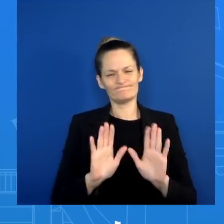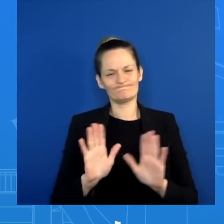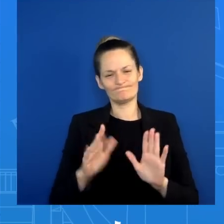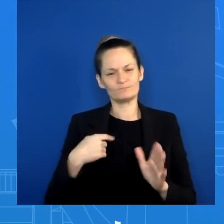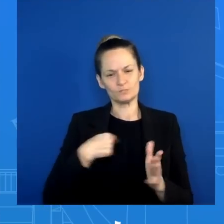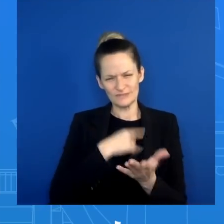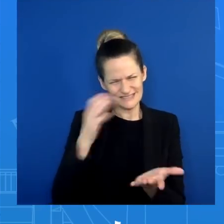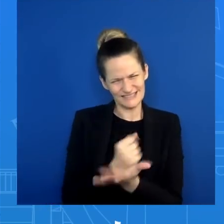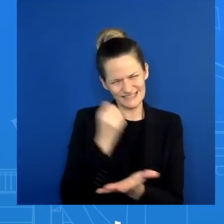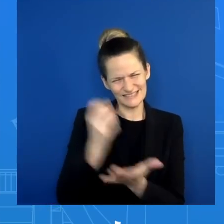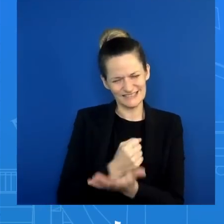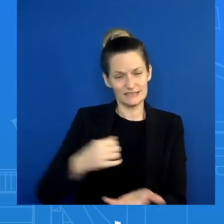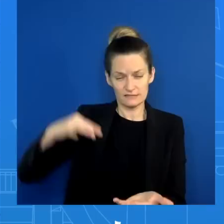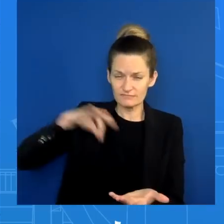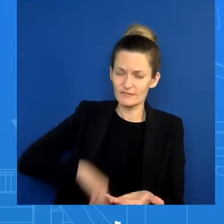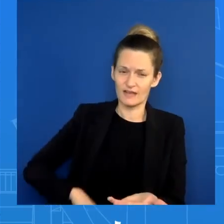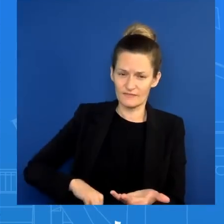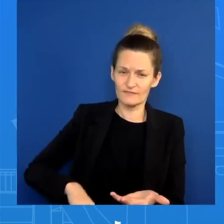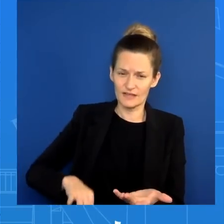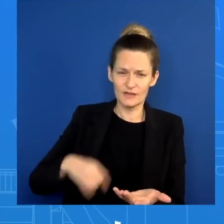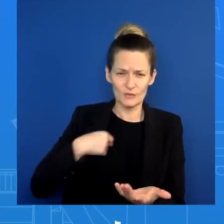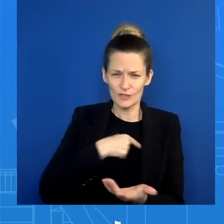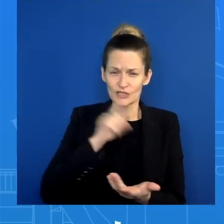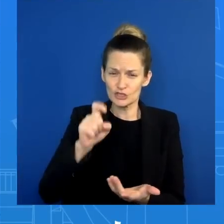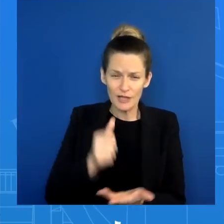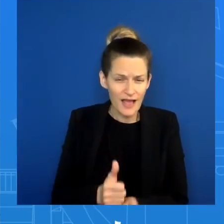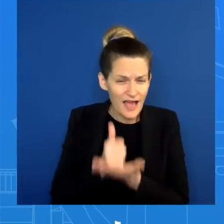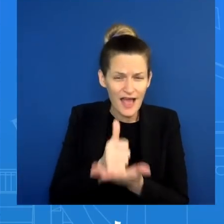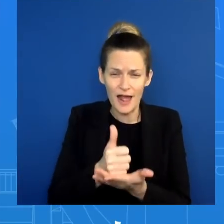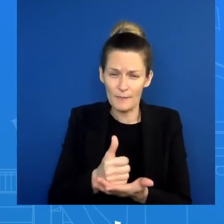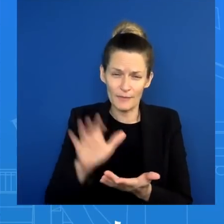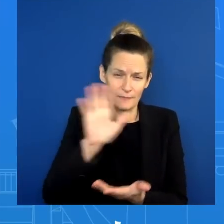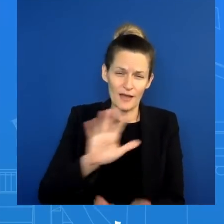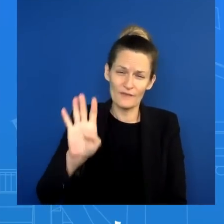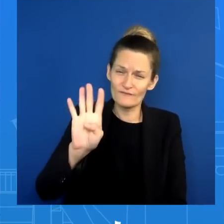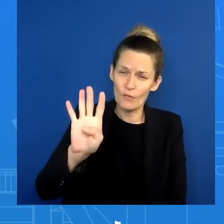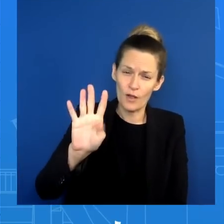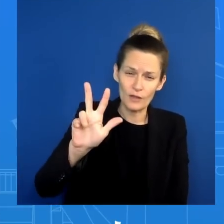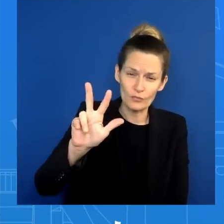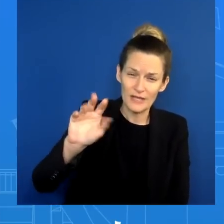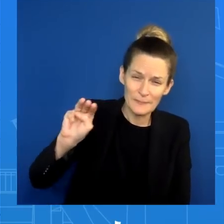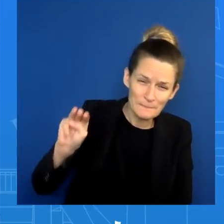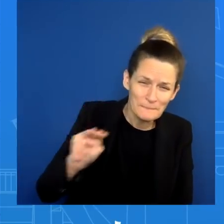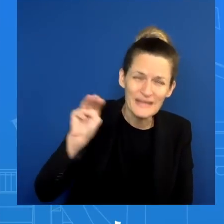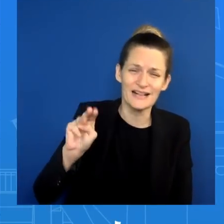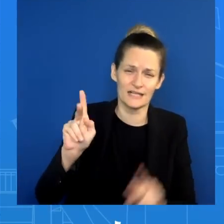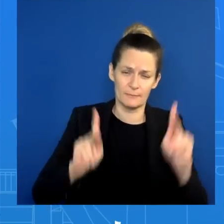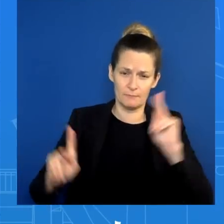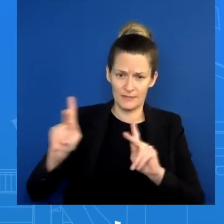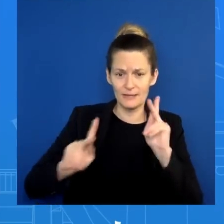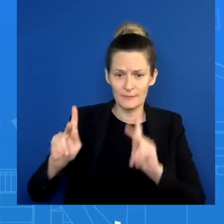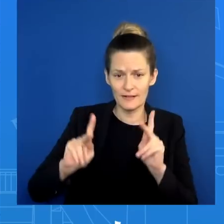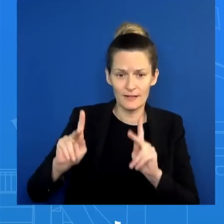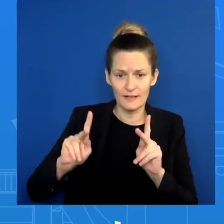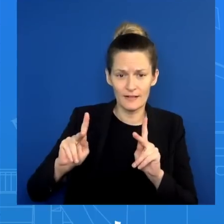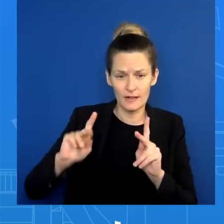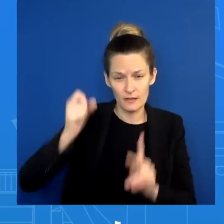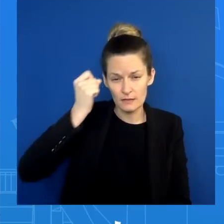If people are saving a little bit of money. Right. They are going to go buy that house. They are going to start a family.